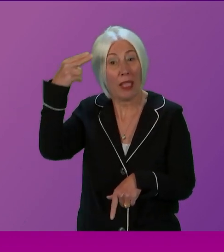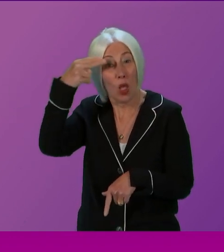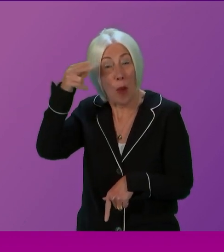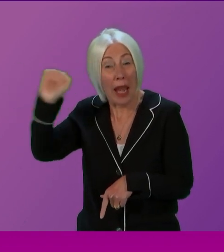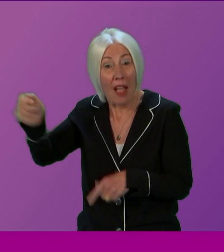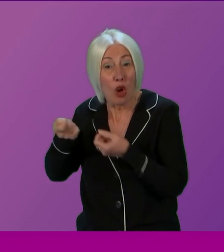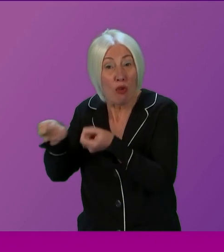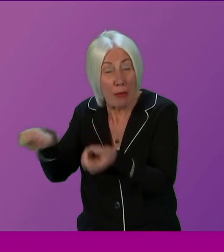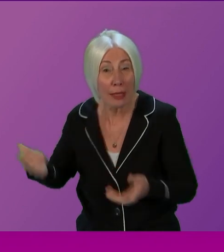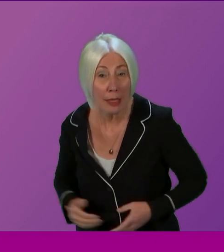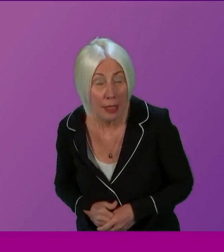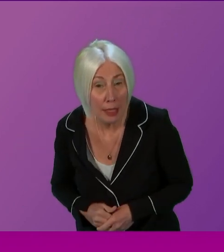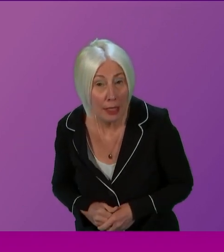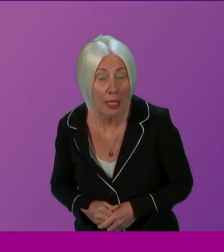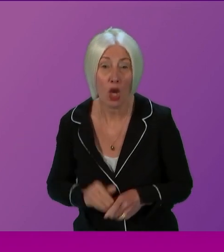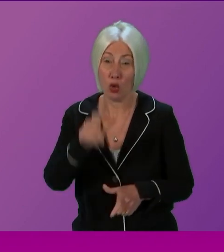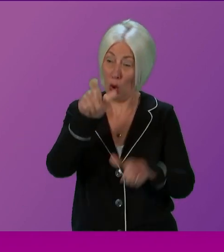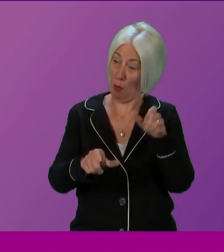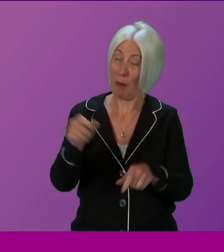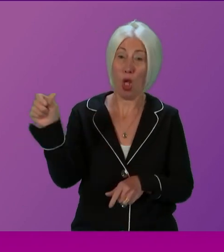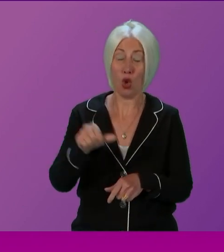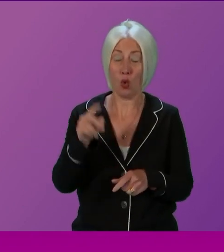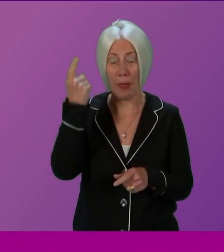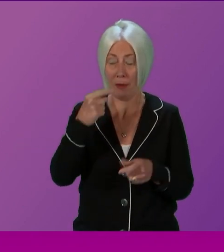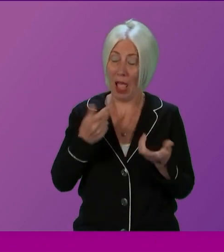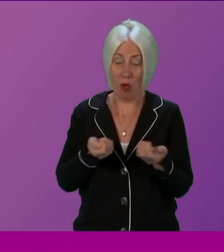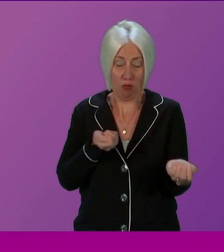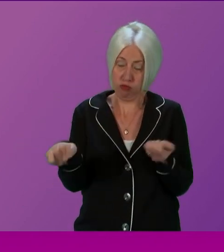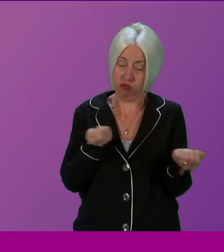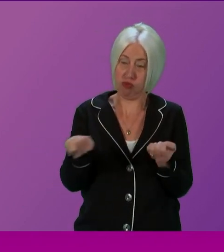First Minister said that people should focus on governing and serving, but should not the